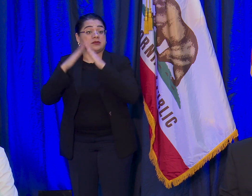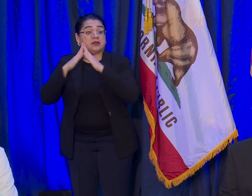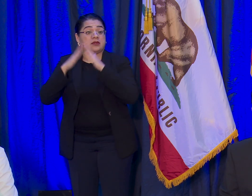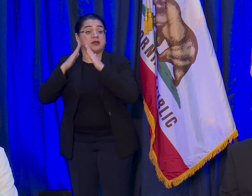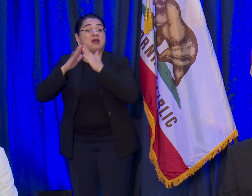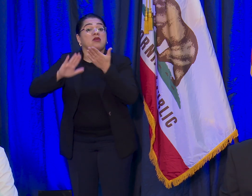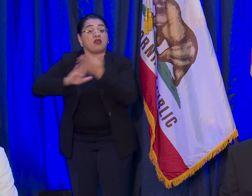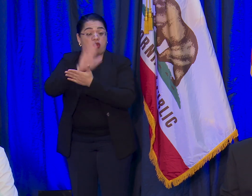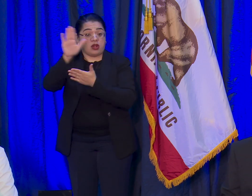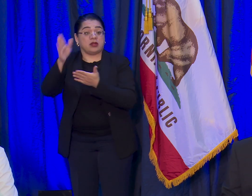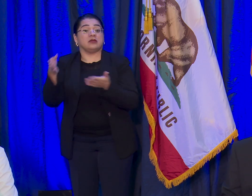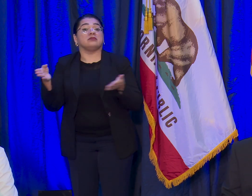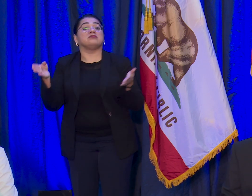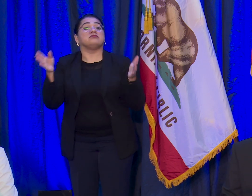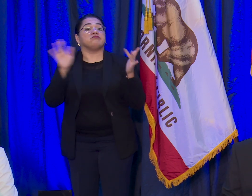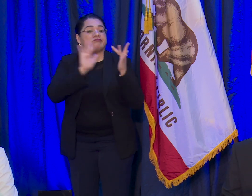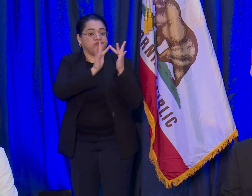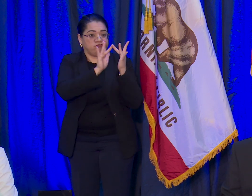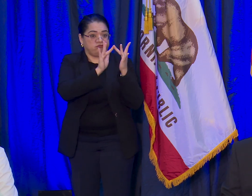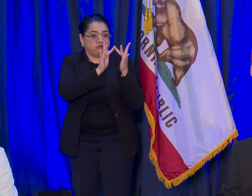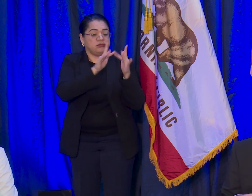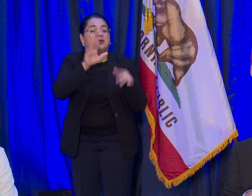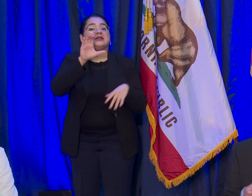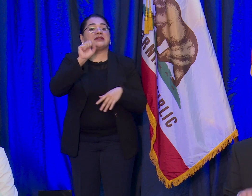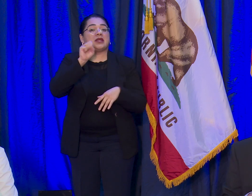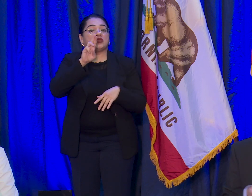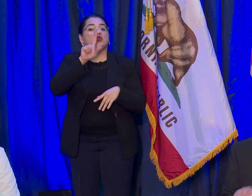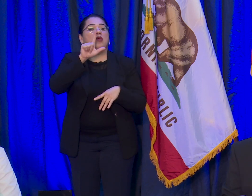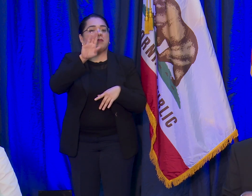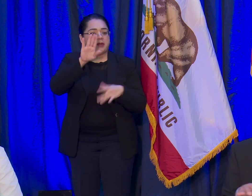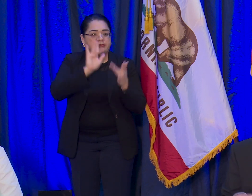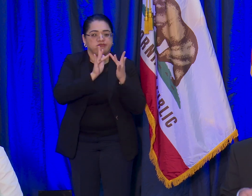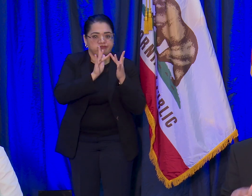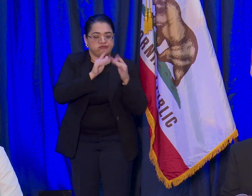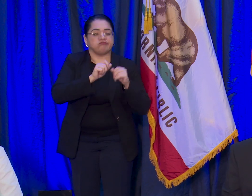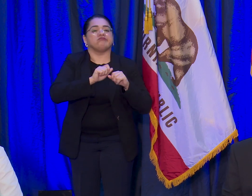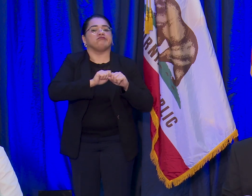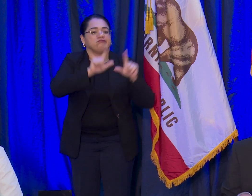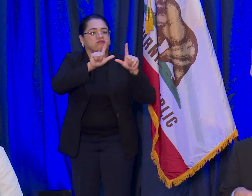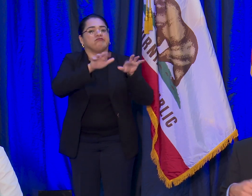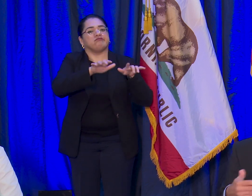know that the messages were giving today and throughout that the days are